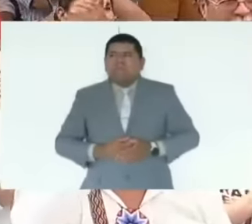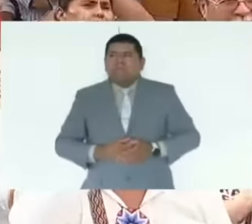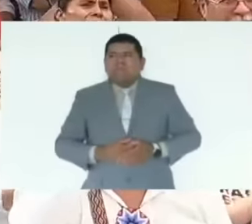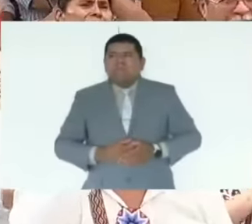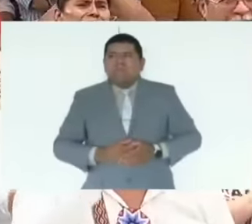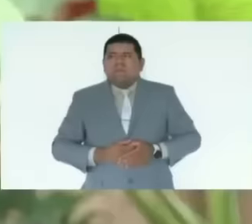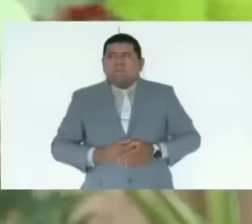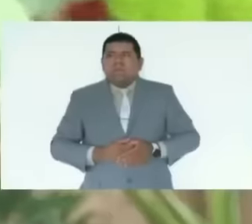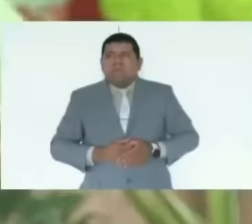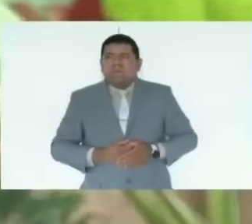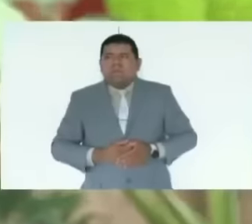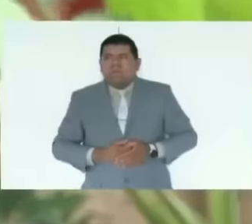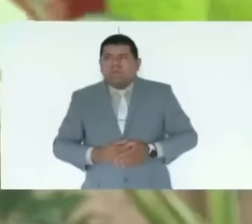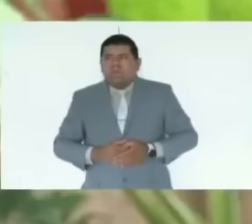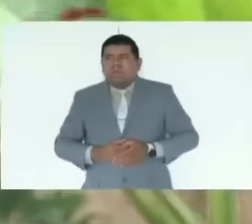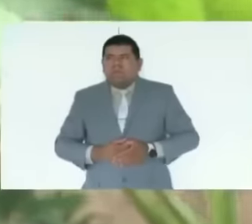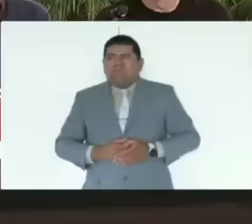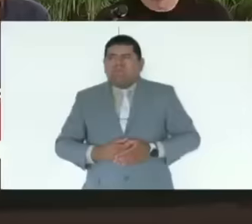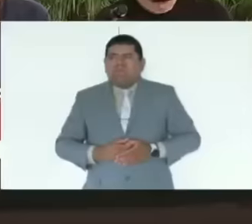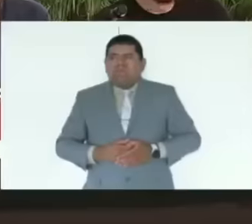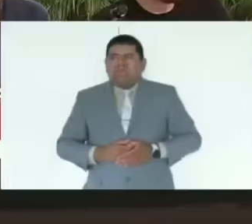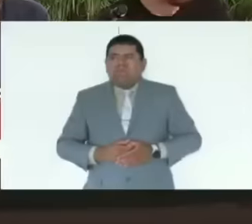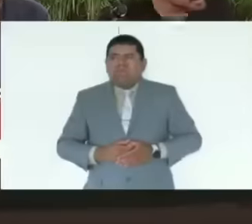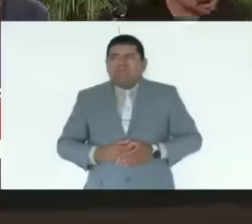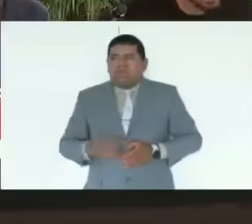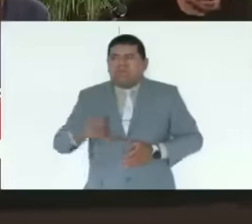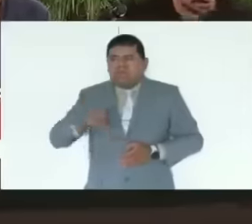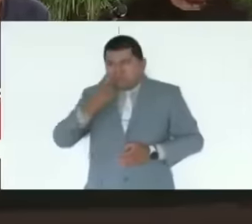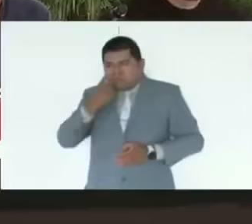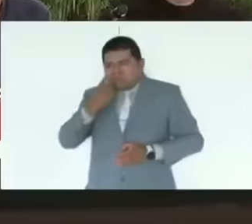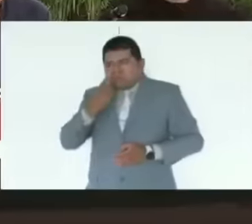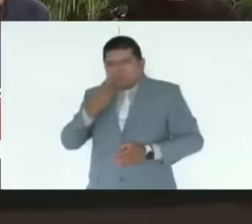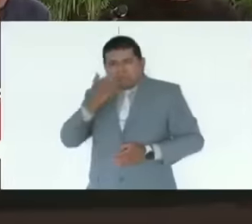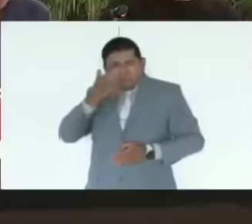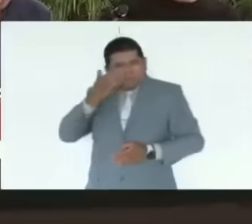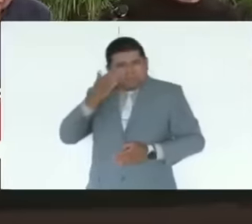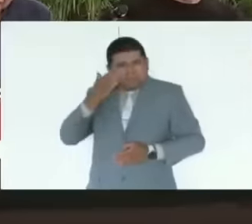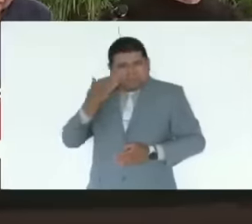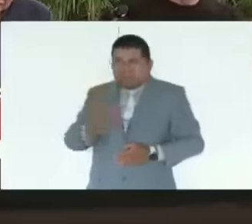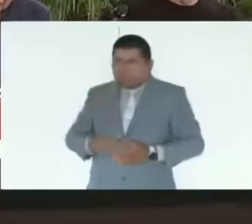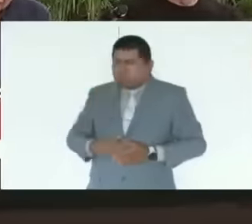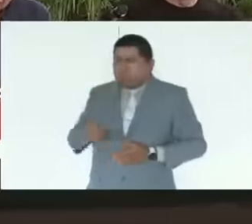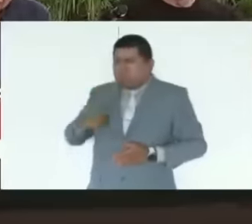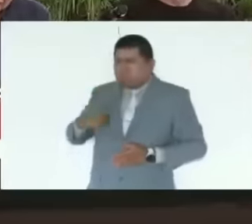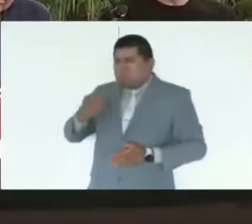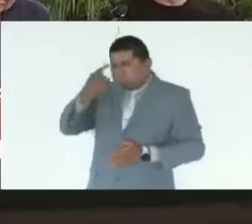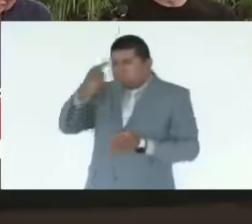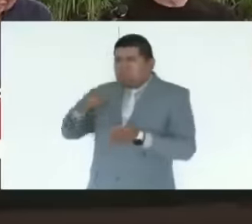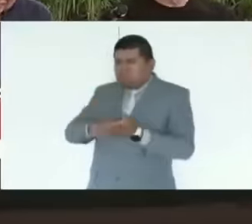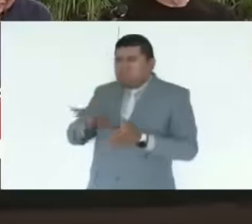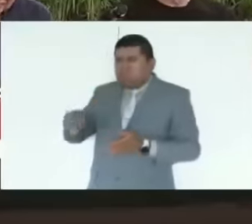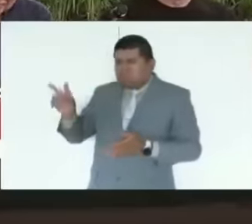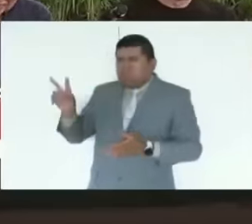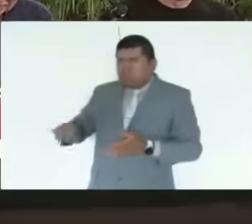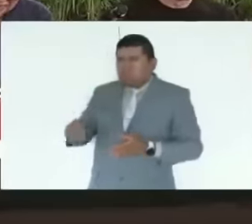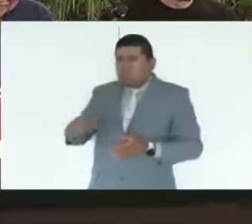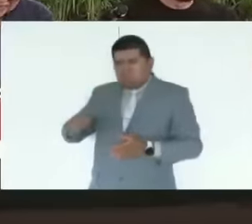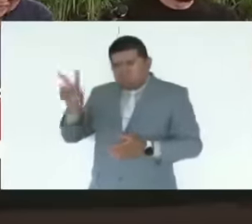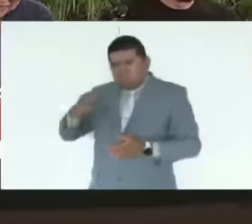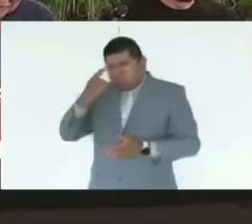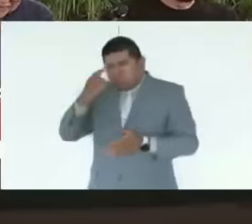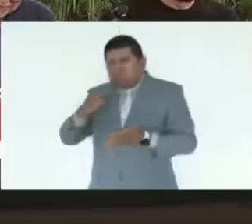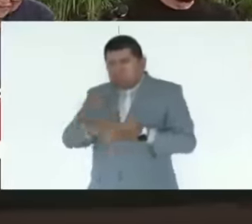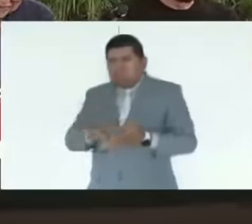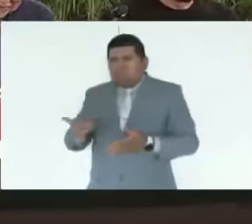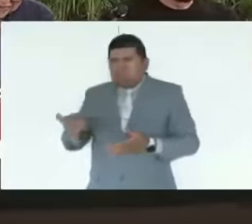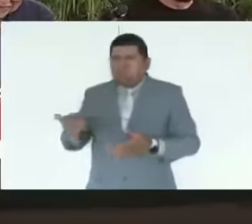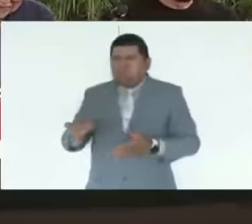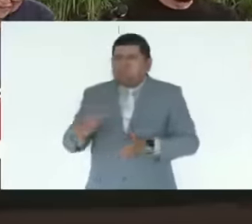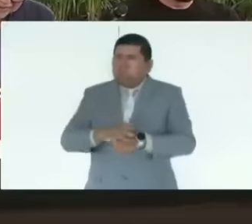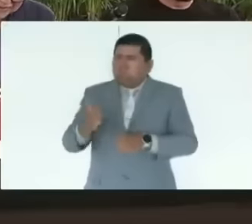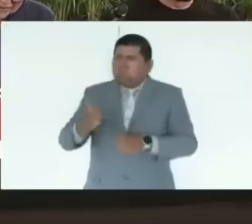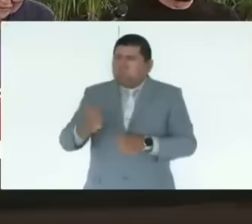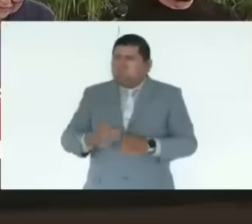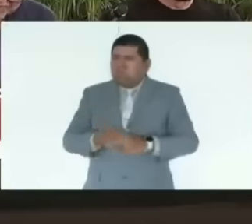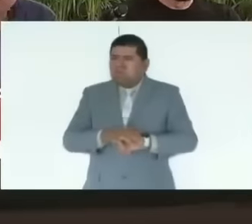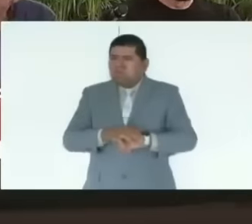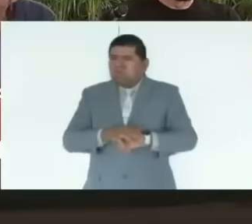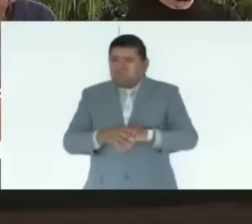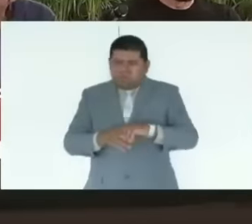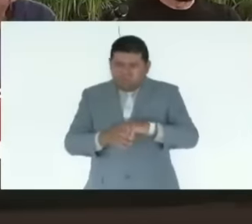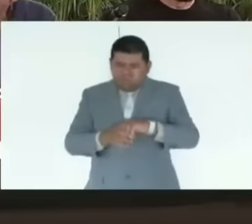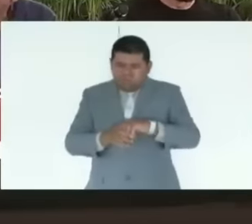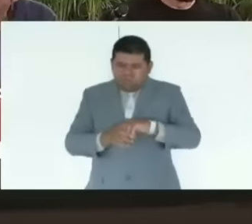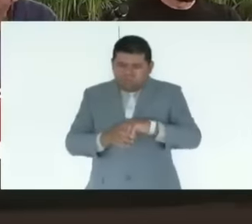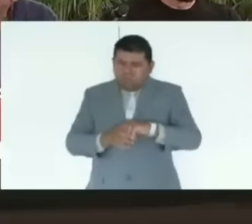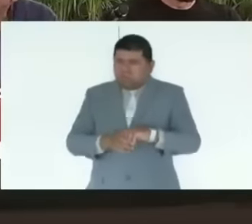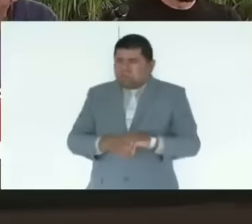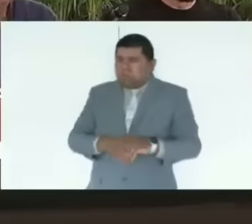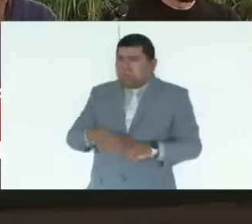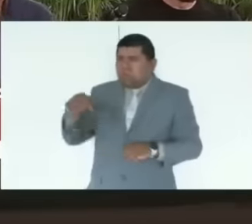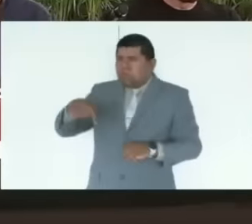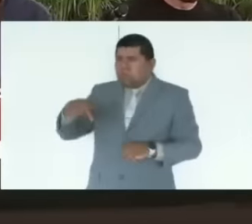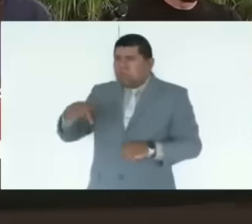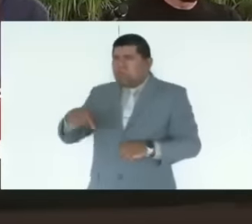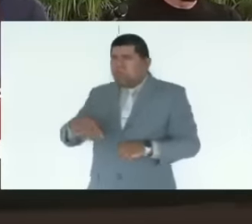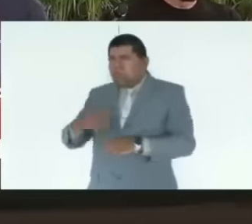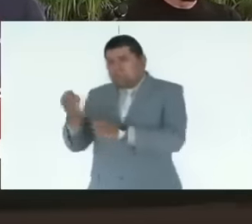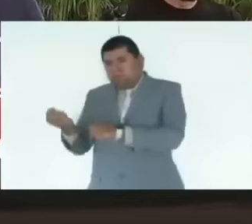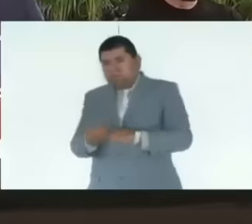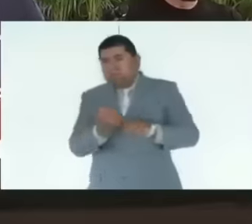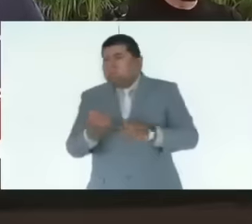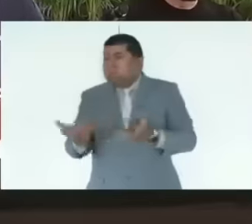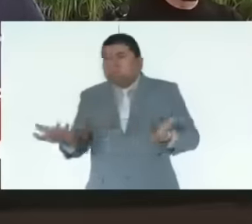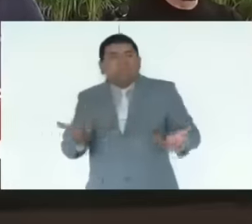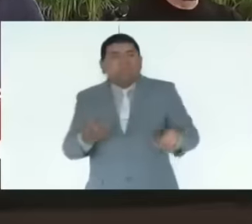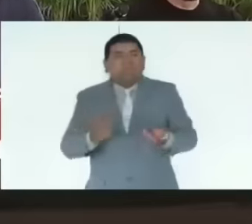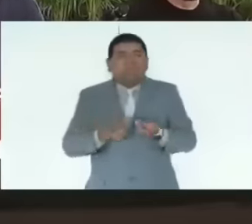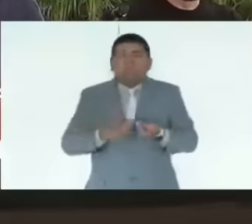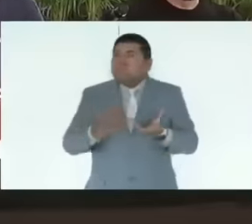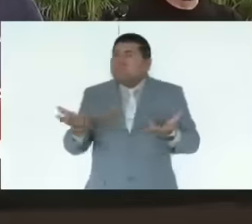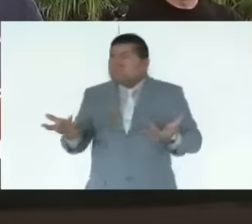and Yes I believe it Yes I believe it because here they know about baseball Not if we are going to inaugurate a